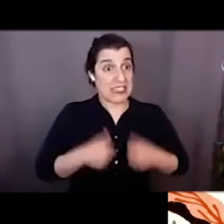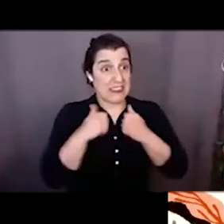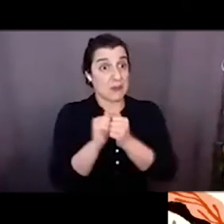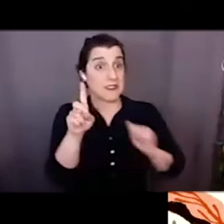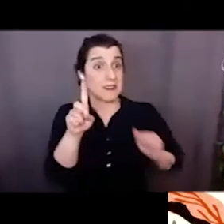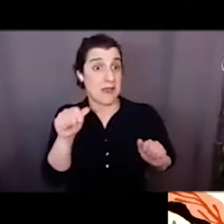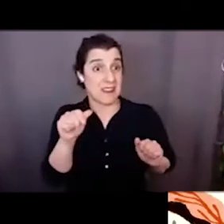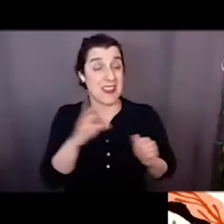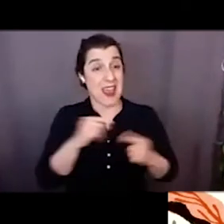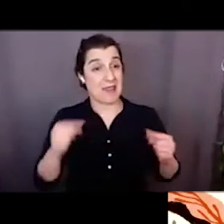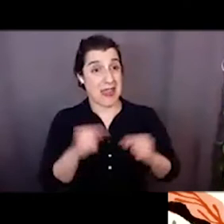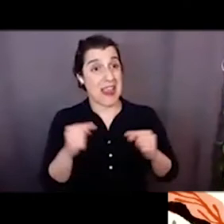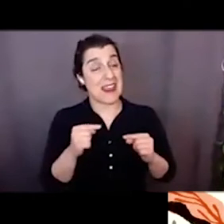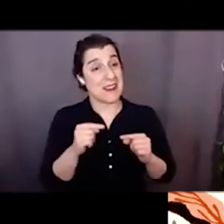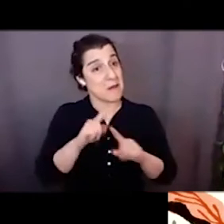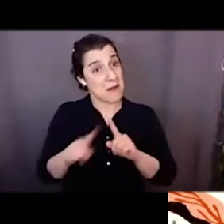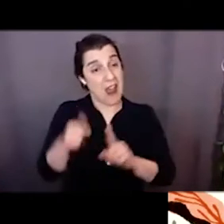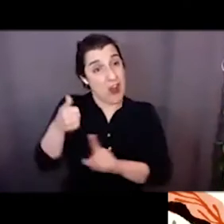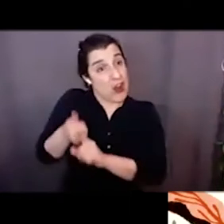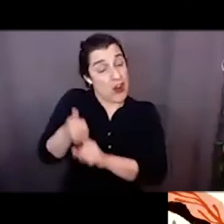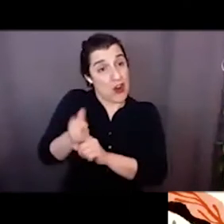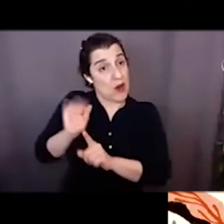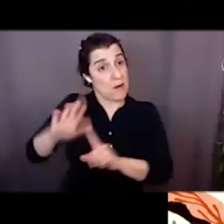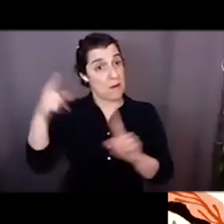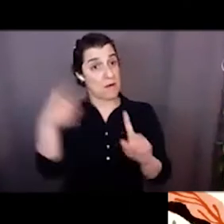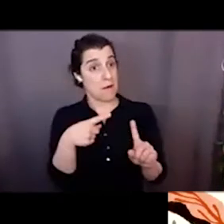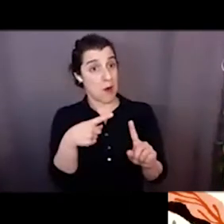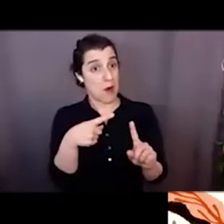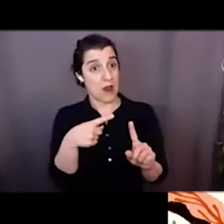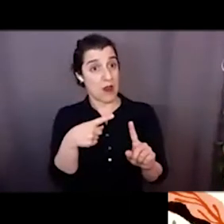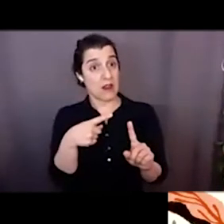But Alice argues that her firsthand knowledge of pain and of interdependence and